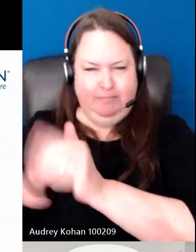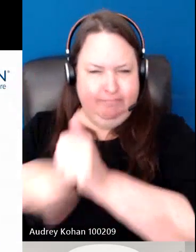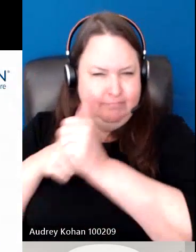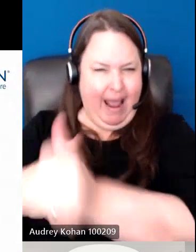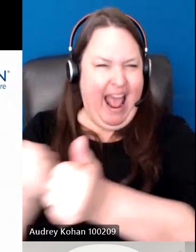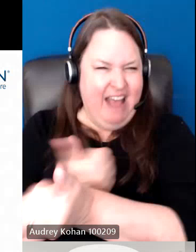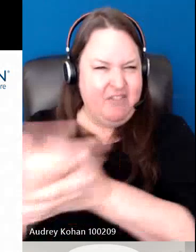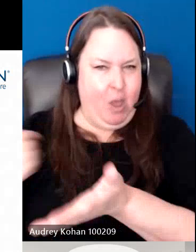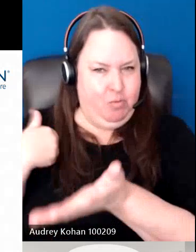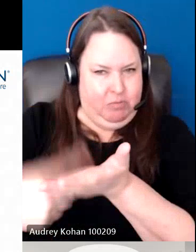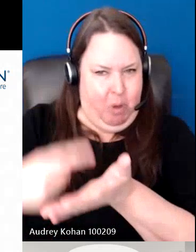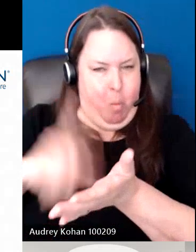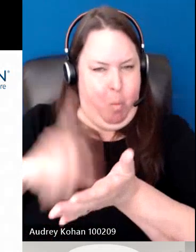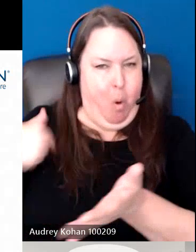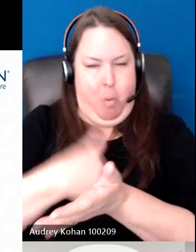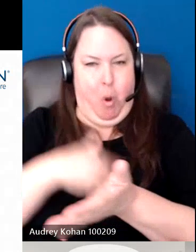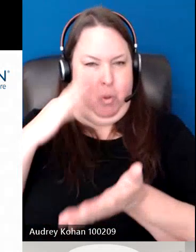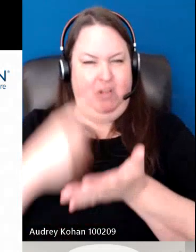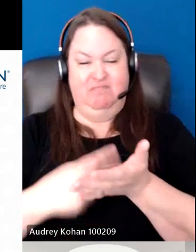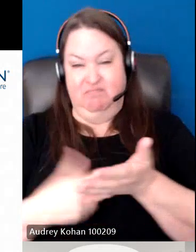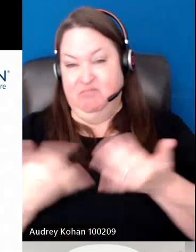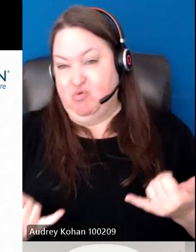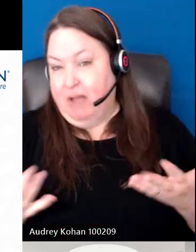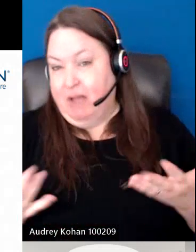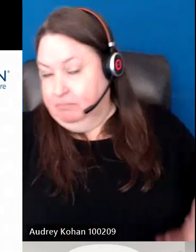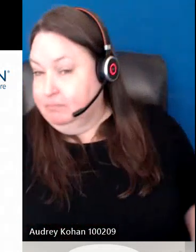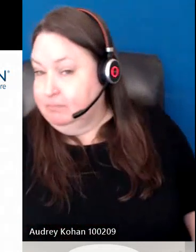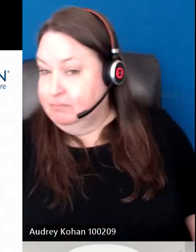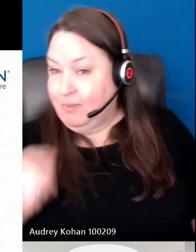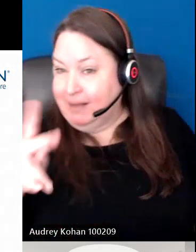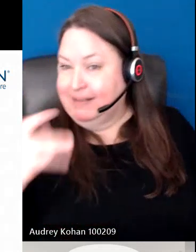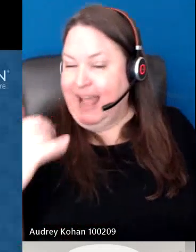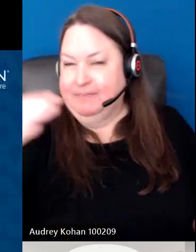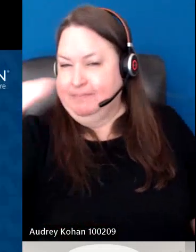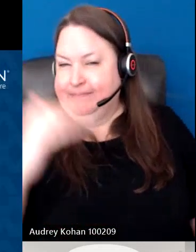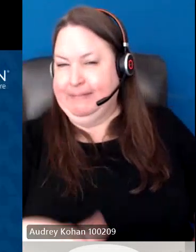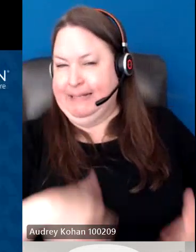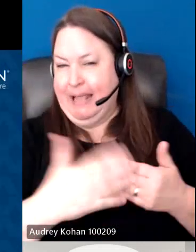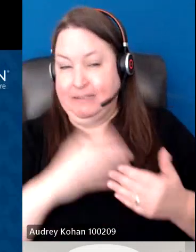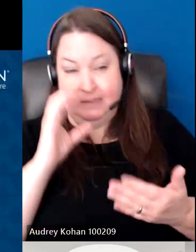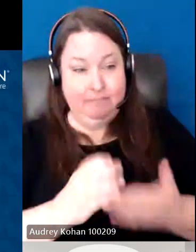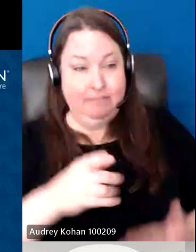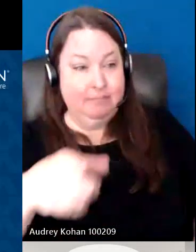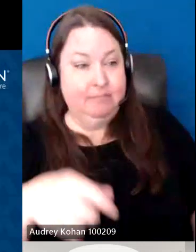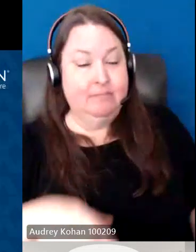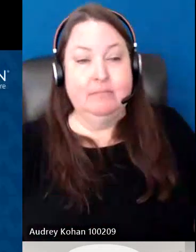about and what we'll be talking about today okay with that we can move to the next slide please